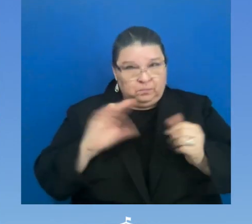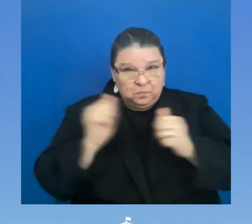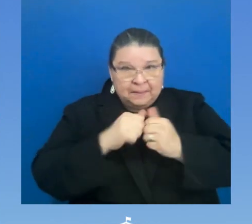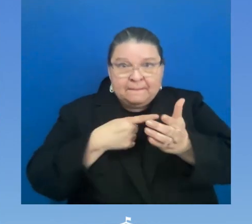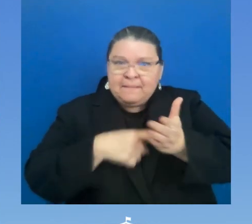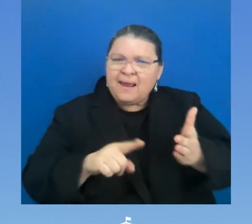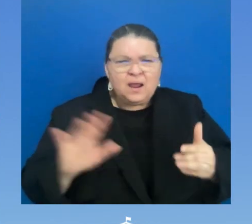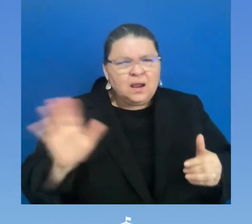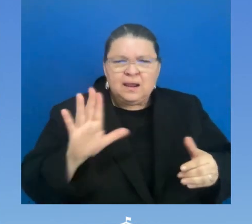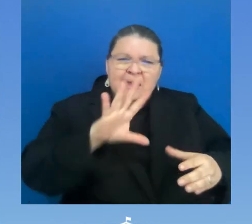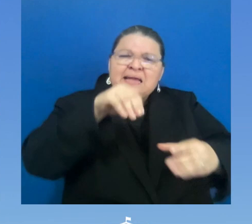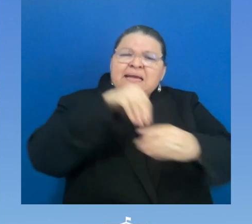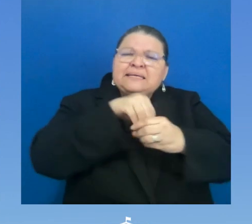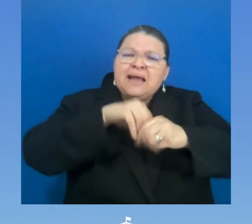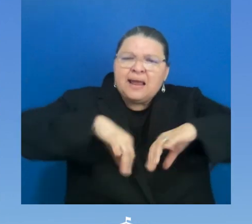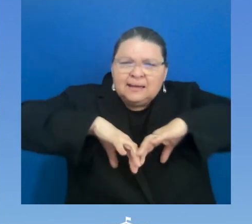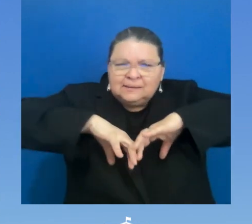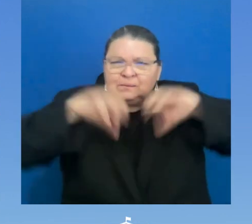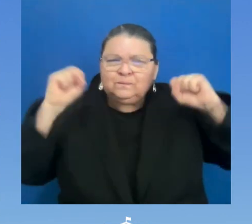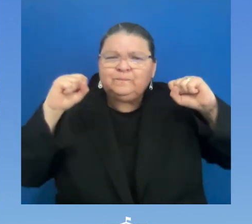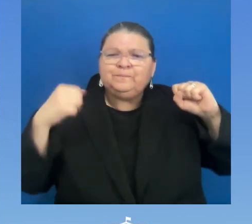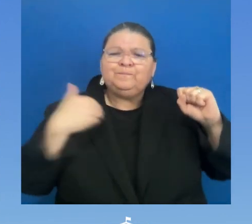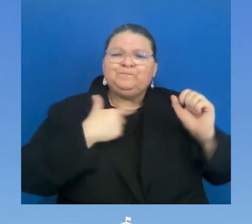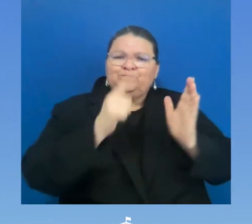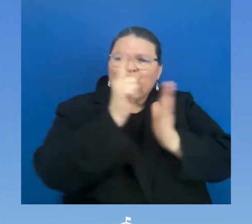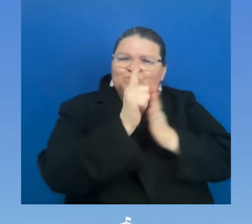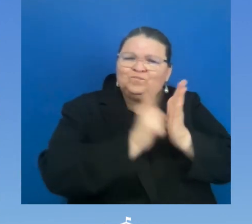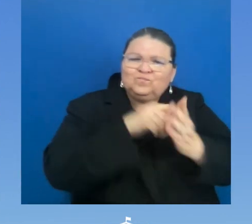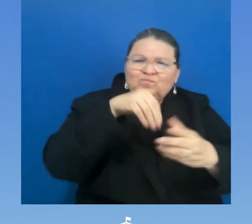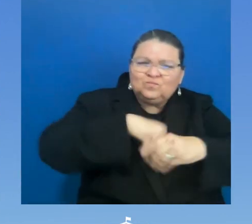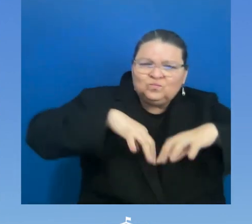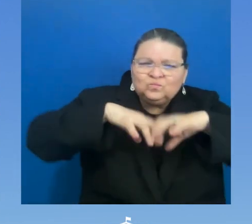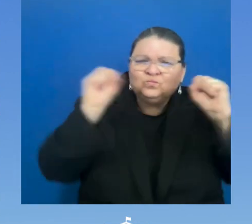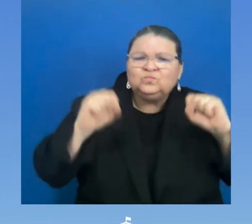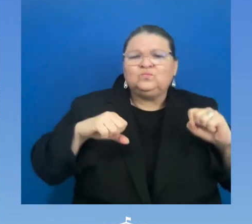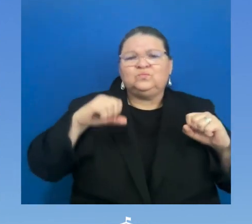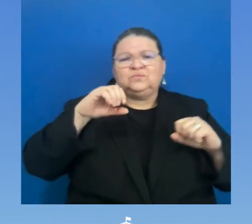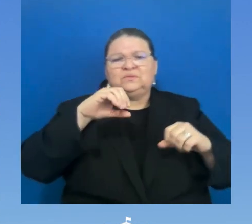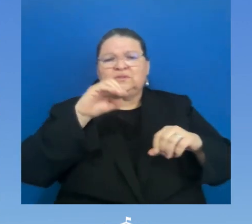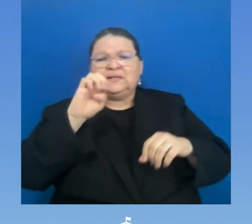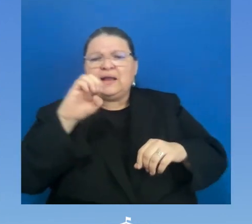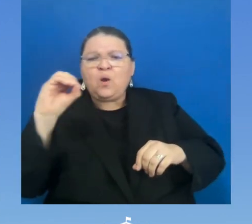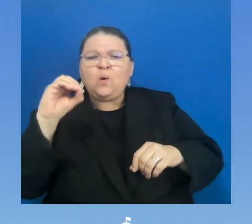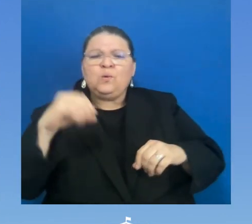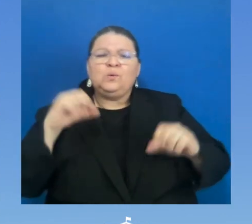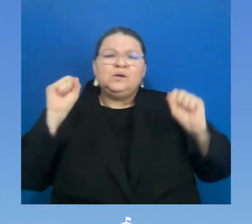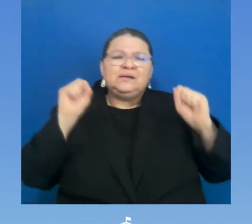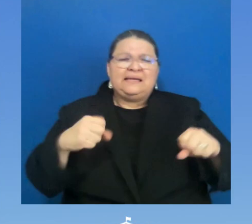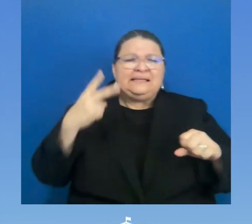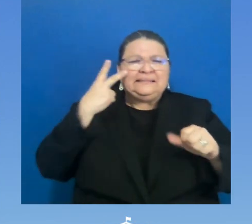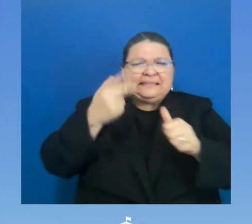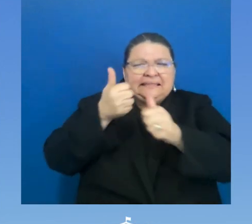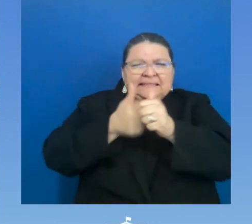You can see it in the executive there filed. You can see it all across in. You can see it when the President or Vice President have us all in his cabinet members